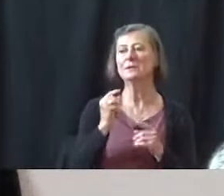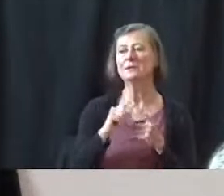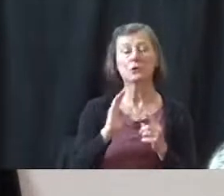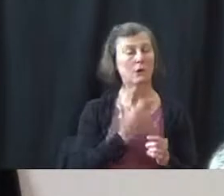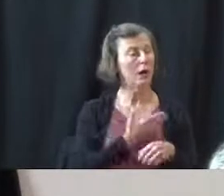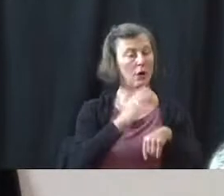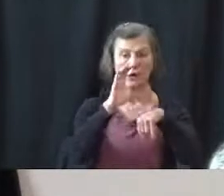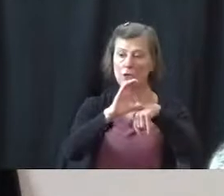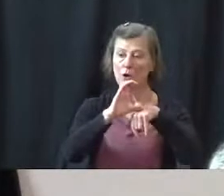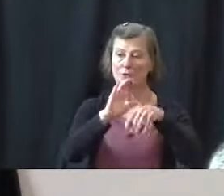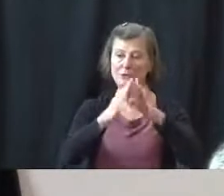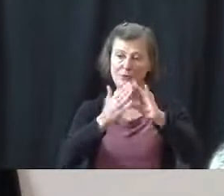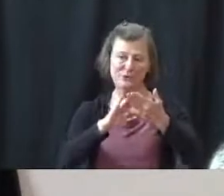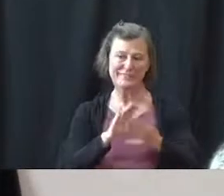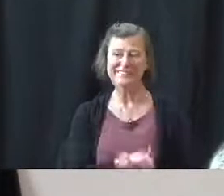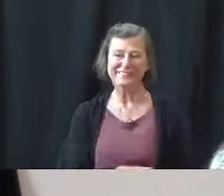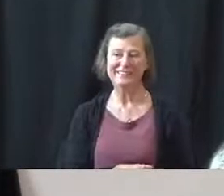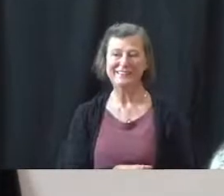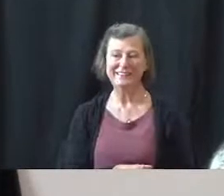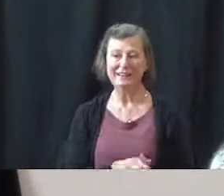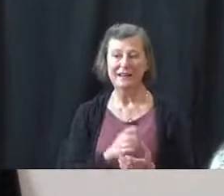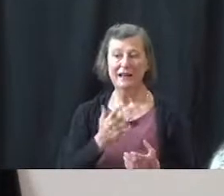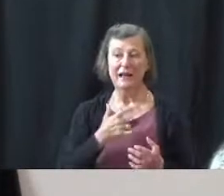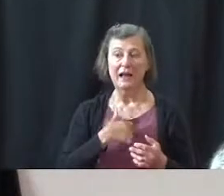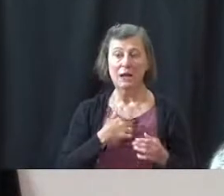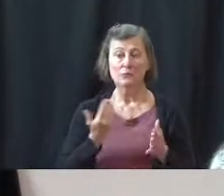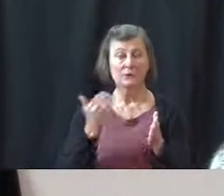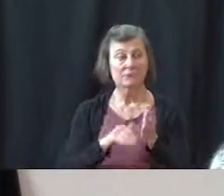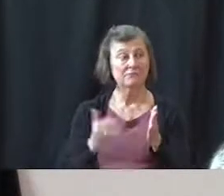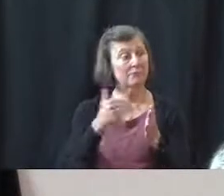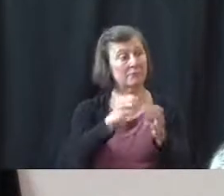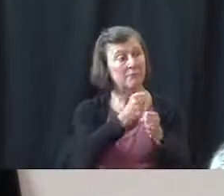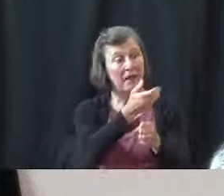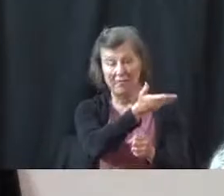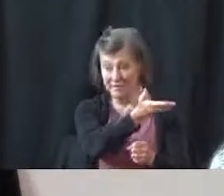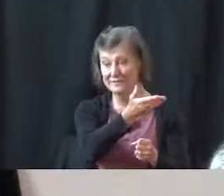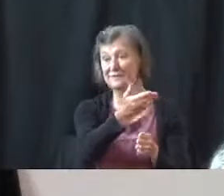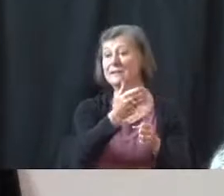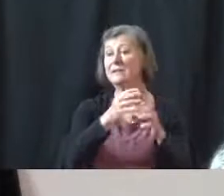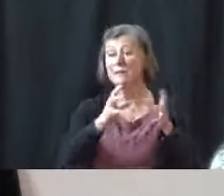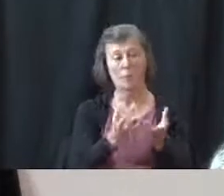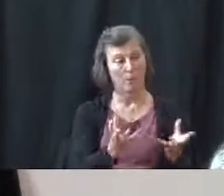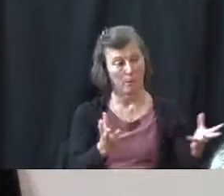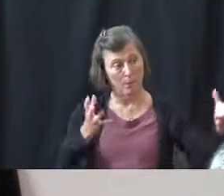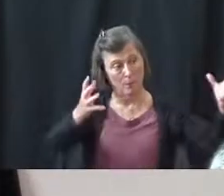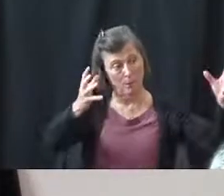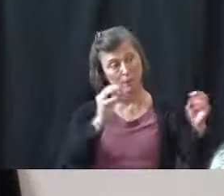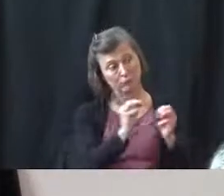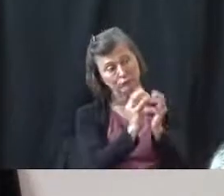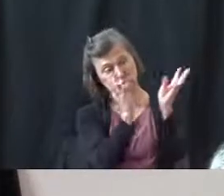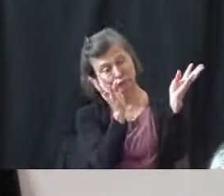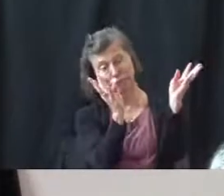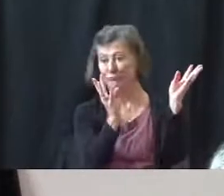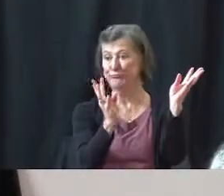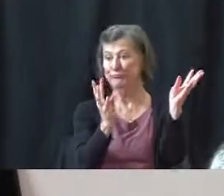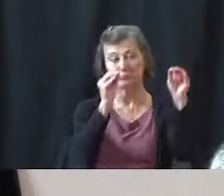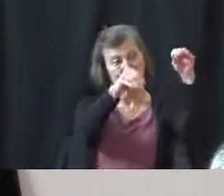And, we co-create this beautiful bouquet as we gather, as you entered, we put our flowers in there.